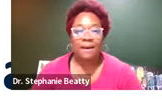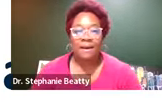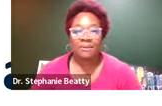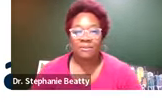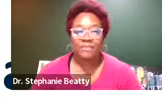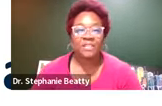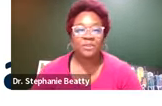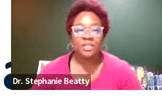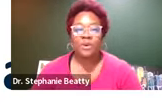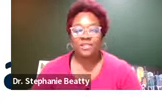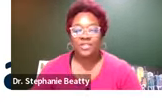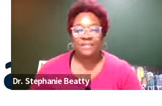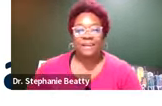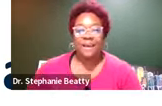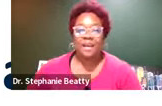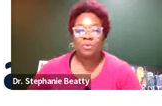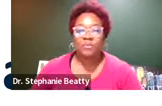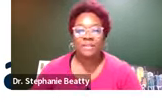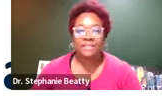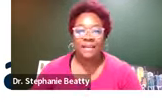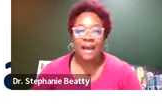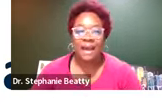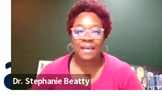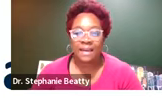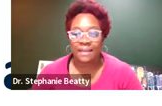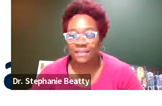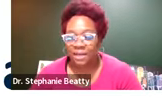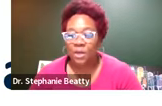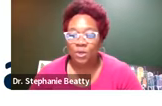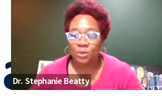Ah, facial expressions, head movements and eye gaze